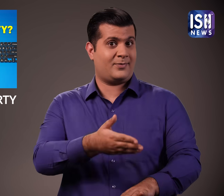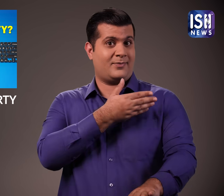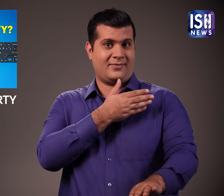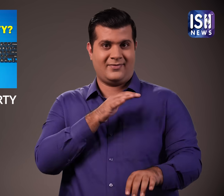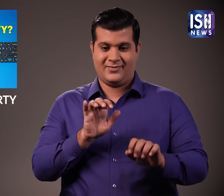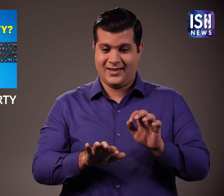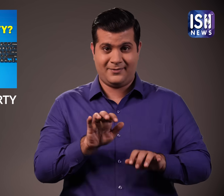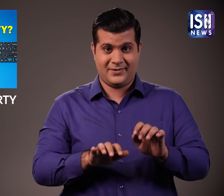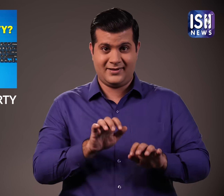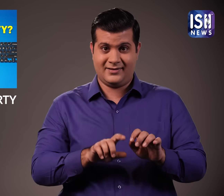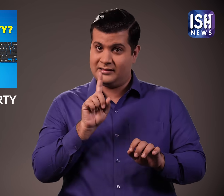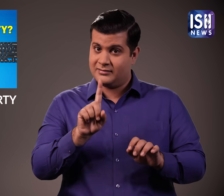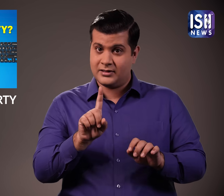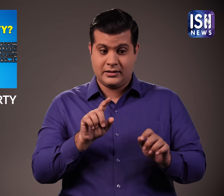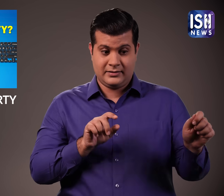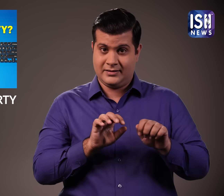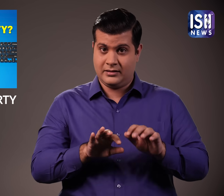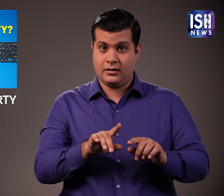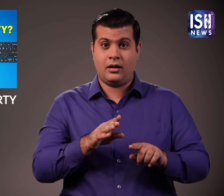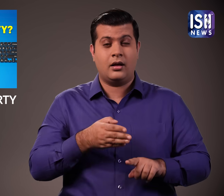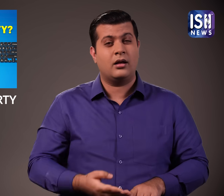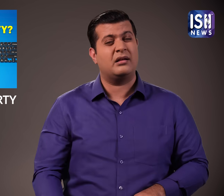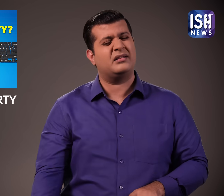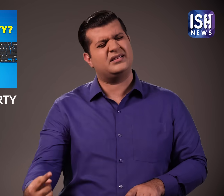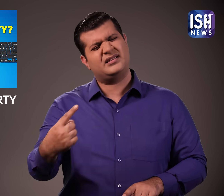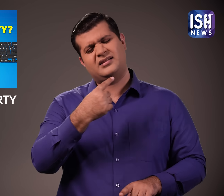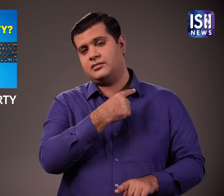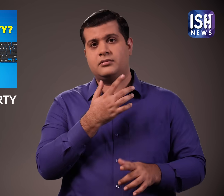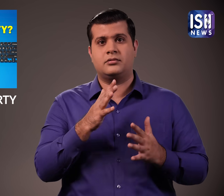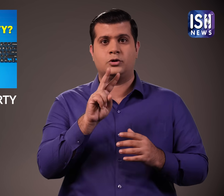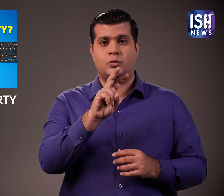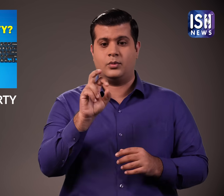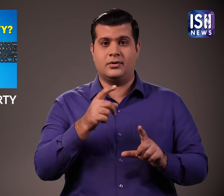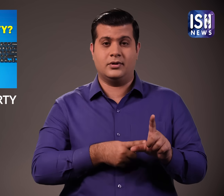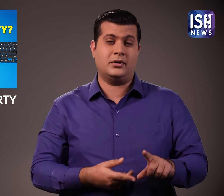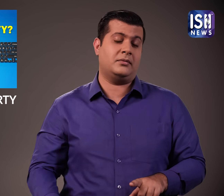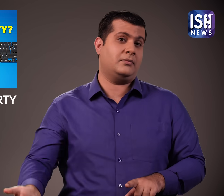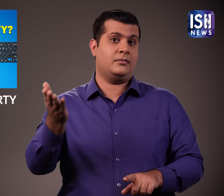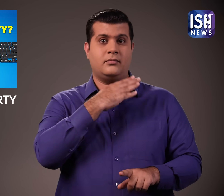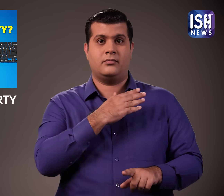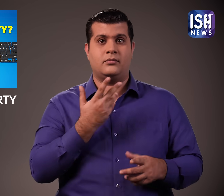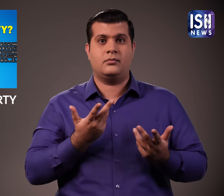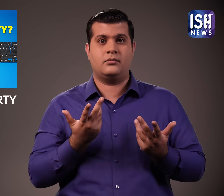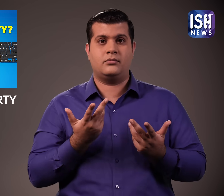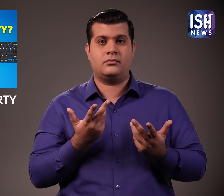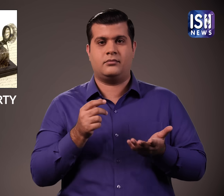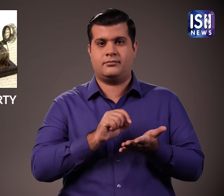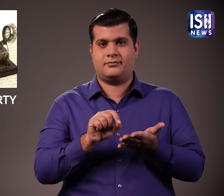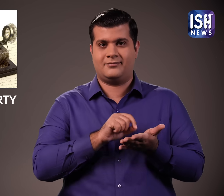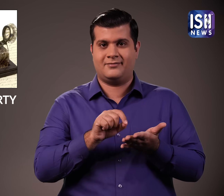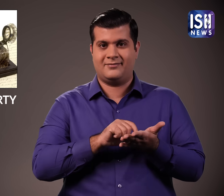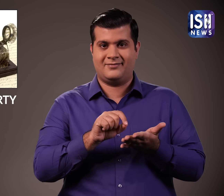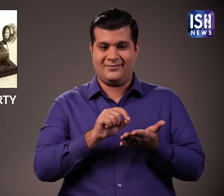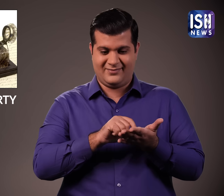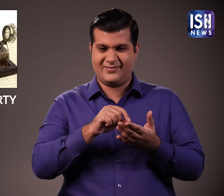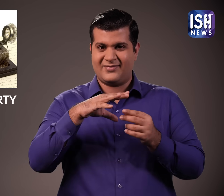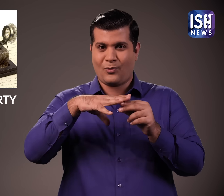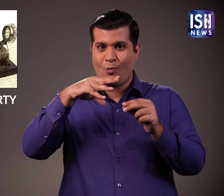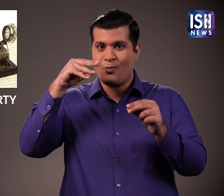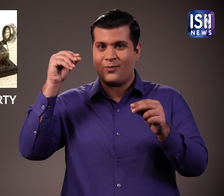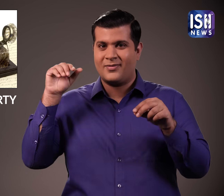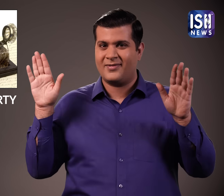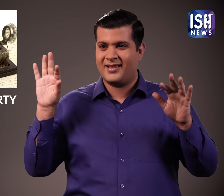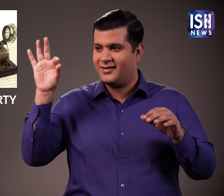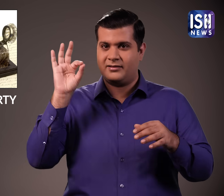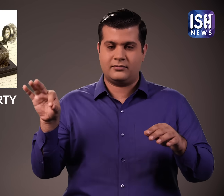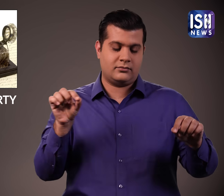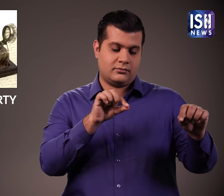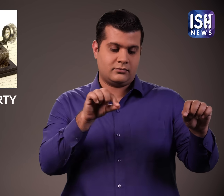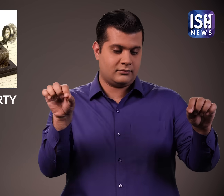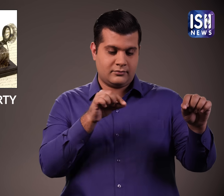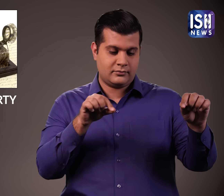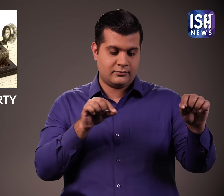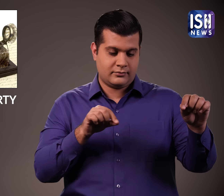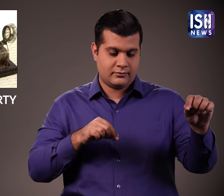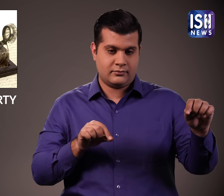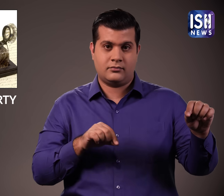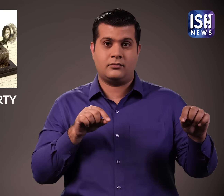Let us go back to the time when even the typewrites did not exist. More than 200 years back people wrote with ink and feather pens.